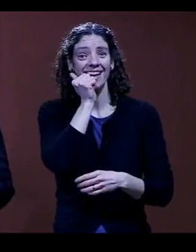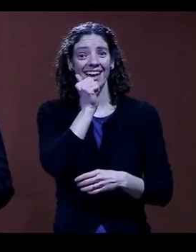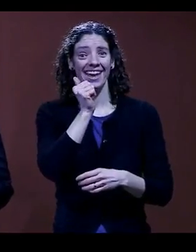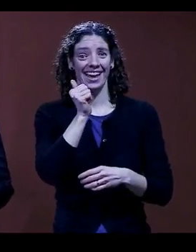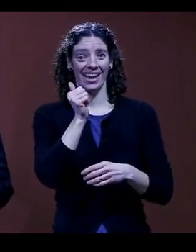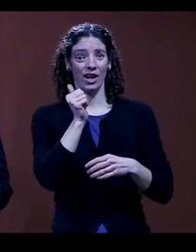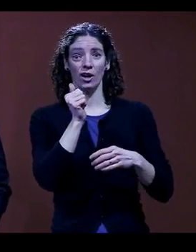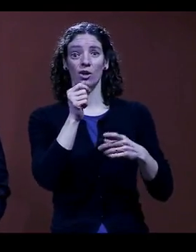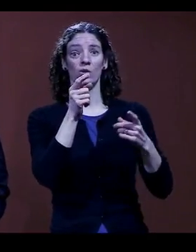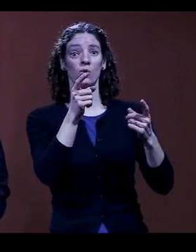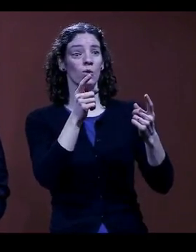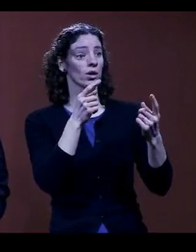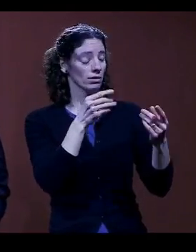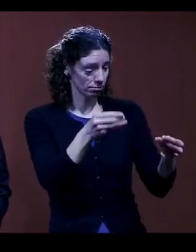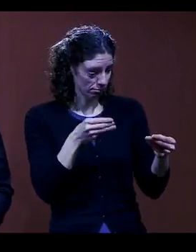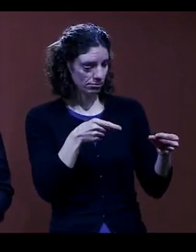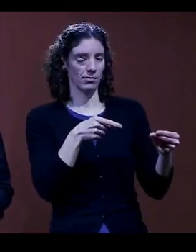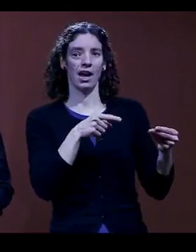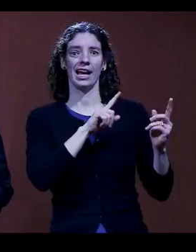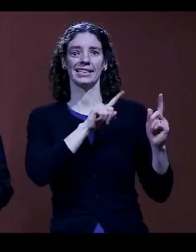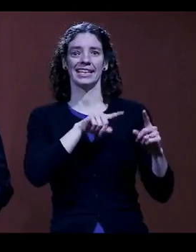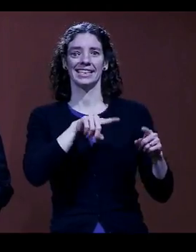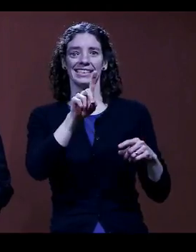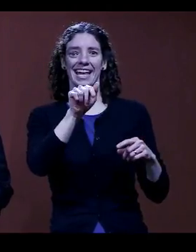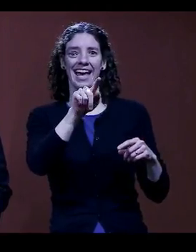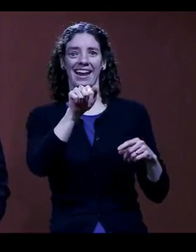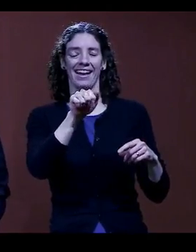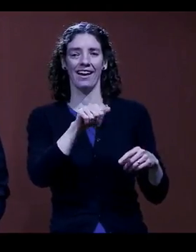with attendance data, you have behavior data,